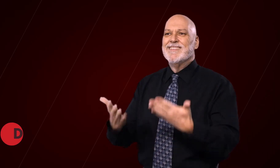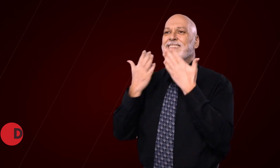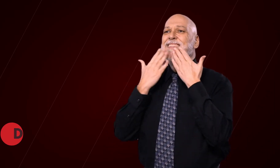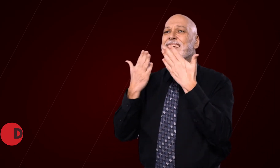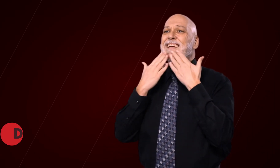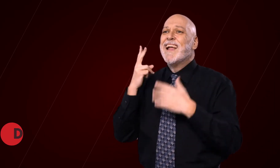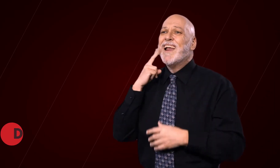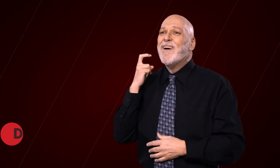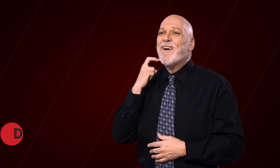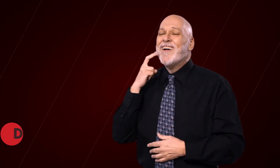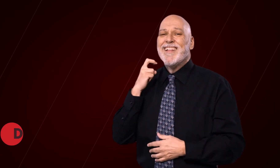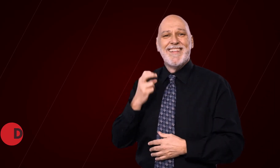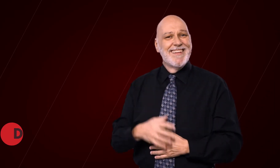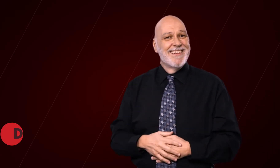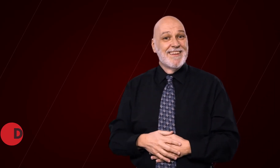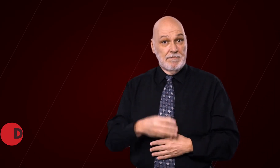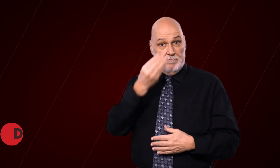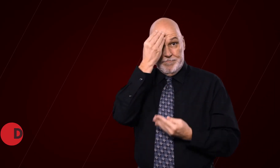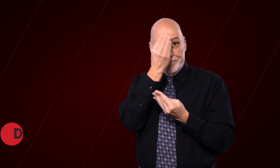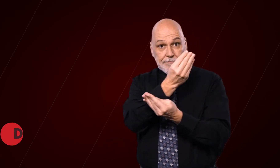[Anselmo]: Thanks Nicole!